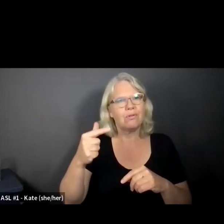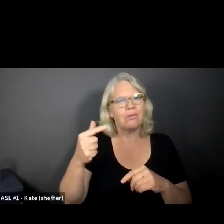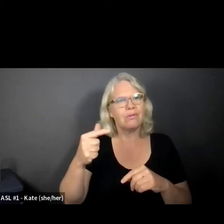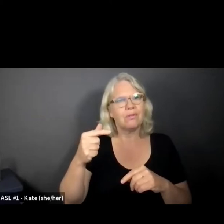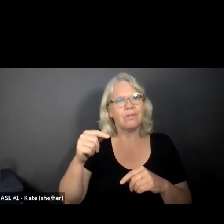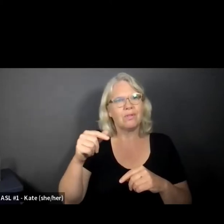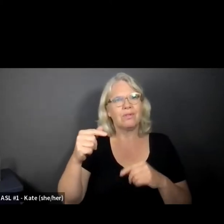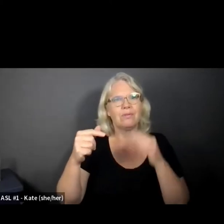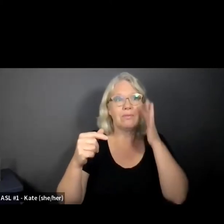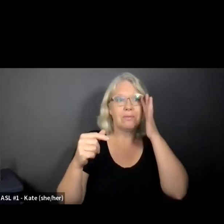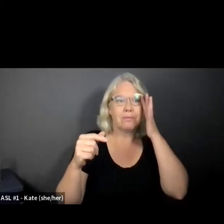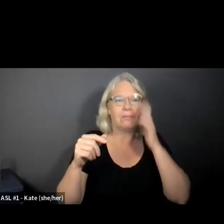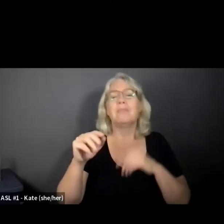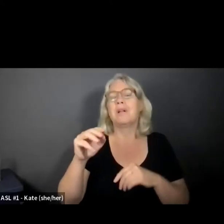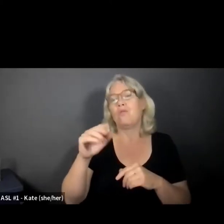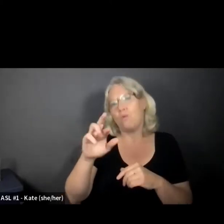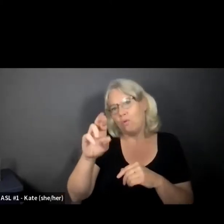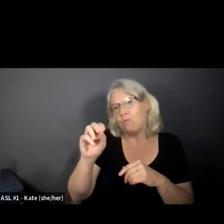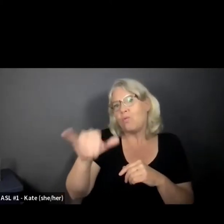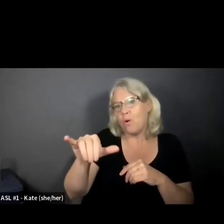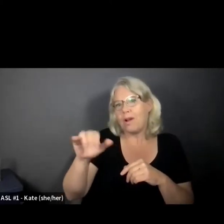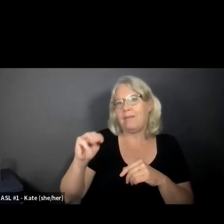WE ARE SO EXTREMELY PROUD OF ROB. THE ACCOMPLISHMENTS.